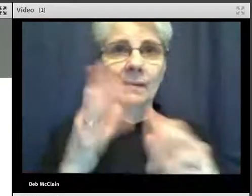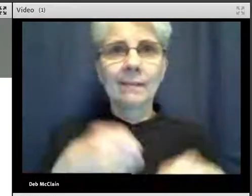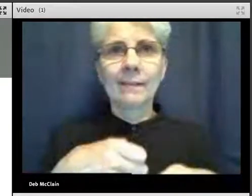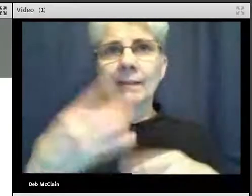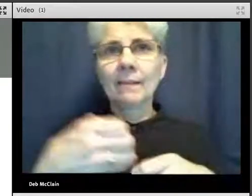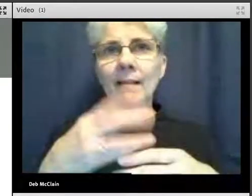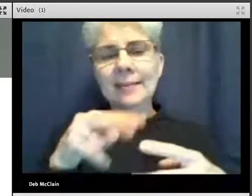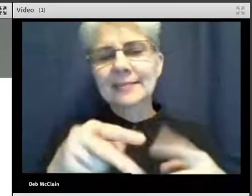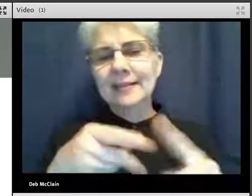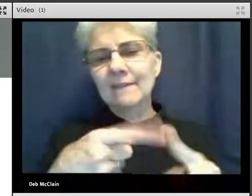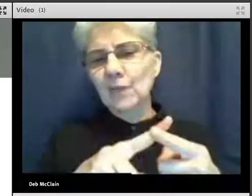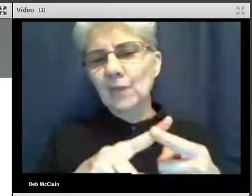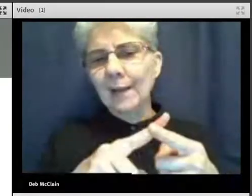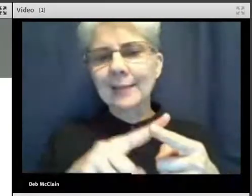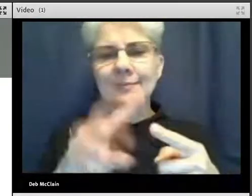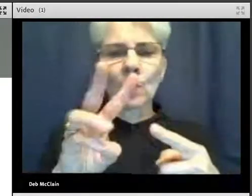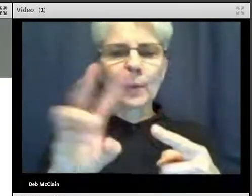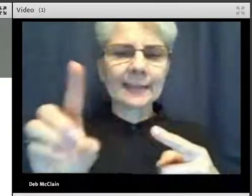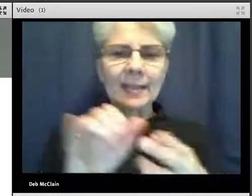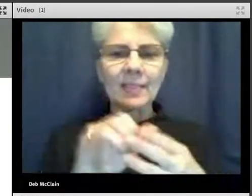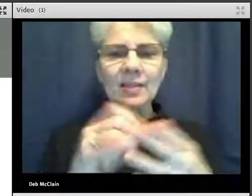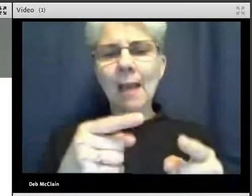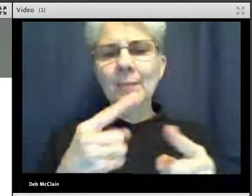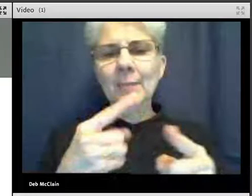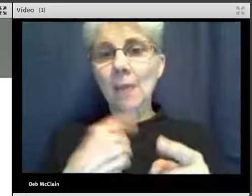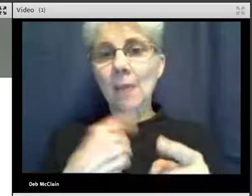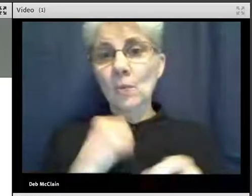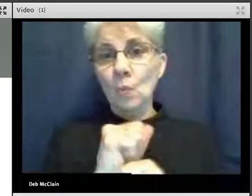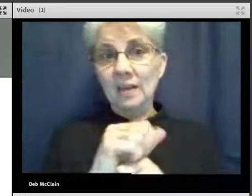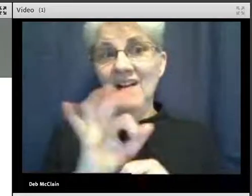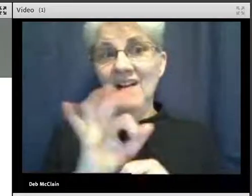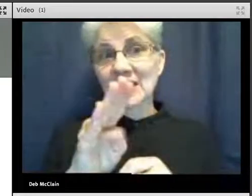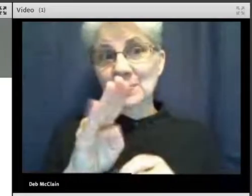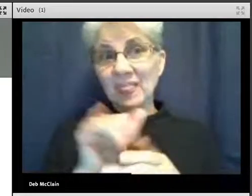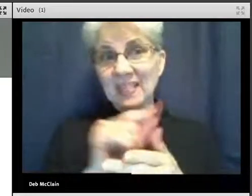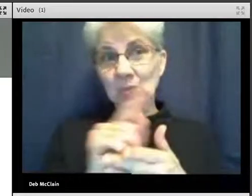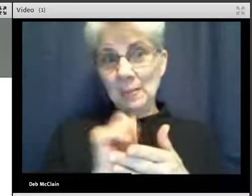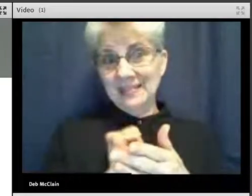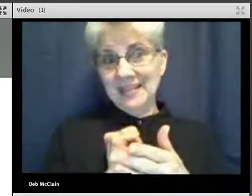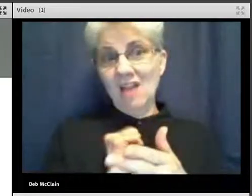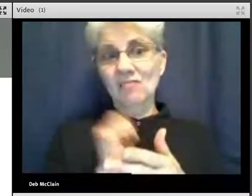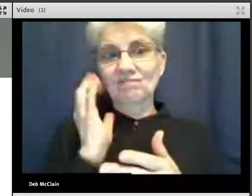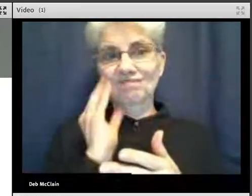I see the Friends logo and I see Winn-Dixie. This just happened to be something I was working on on Facebook this week.